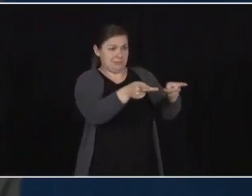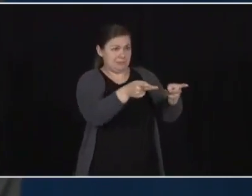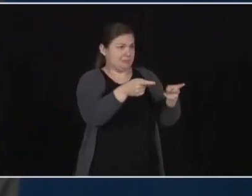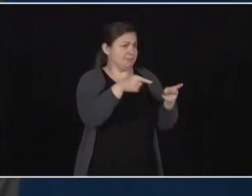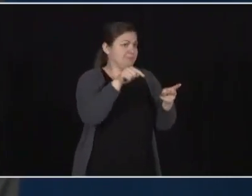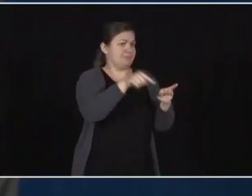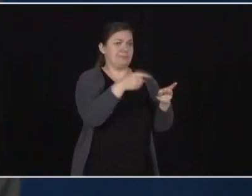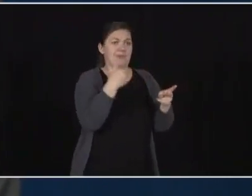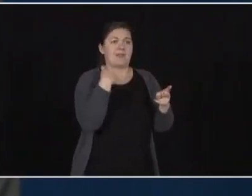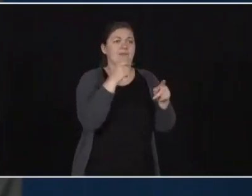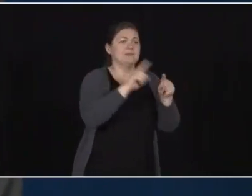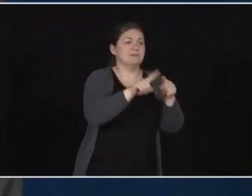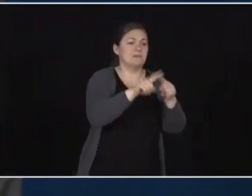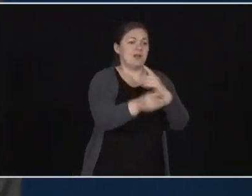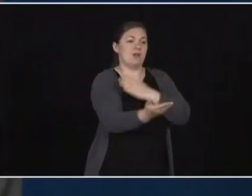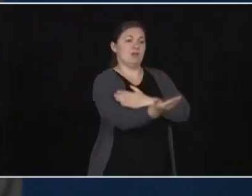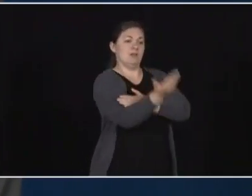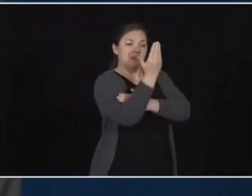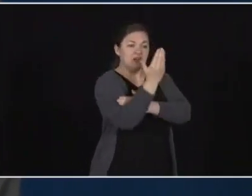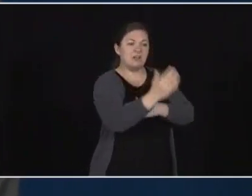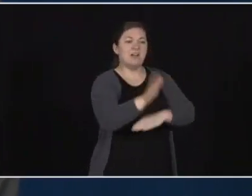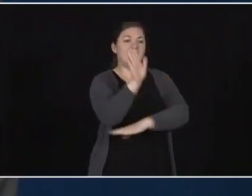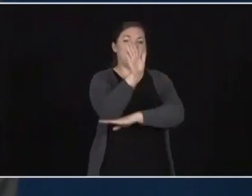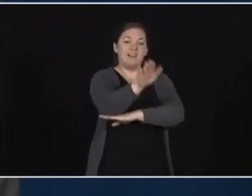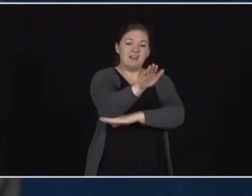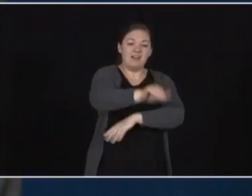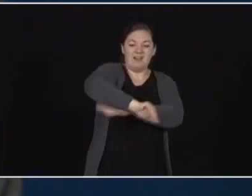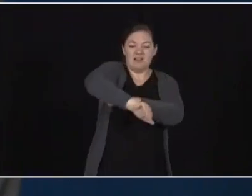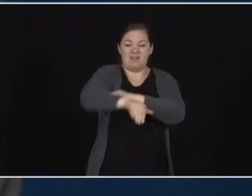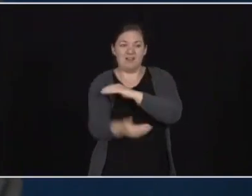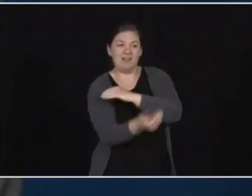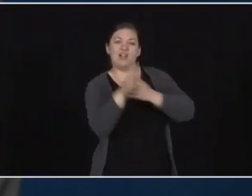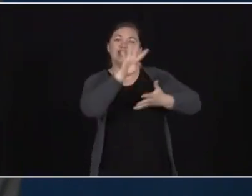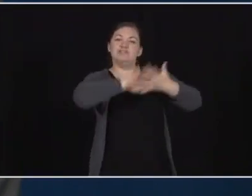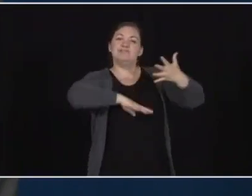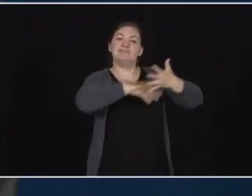the assessment center has the approach that is taken.